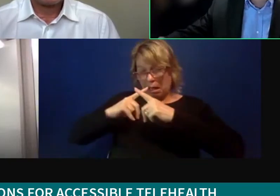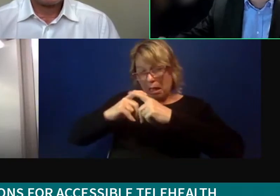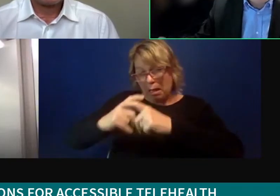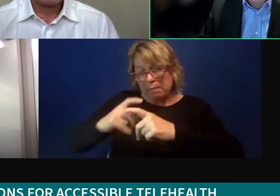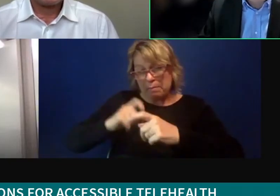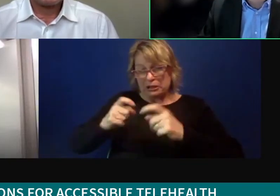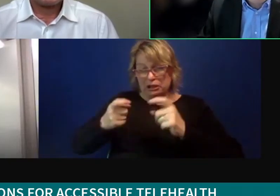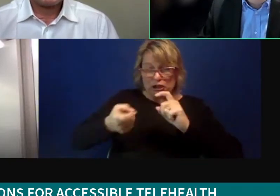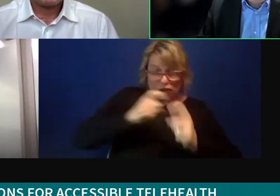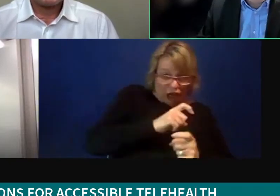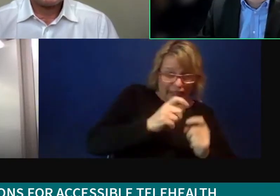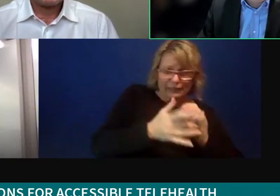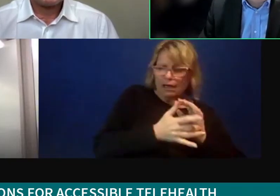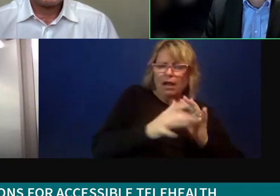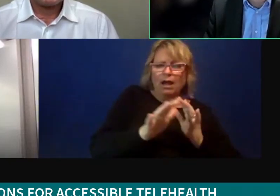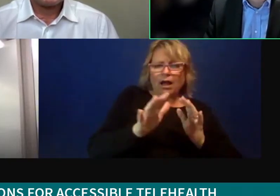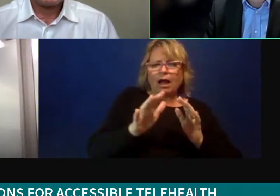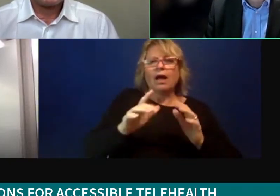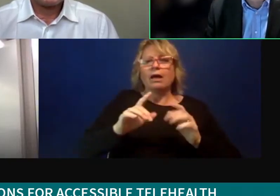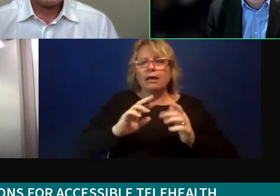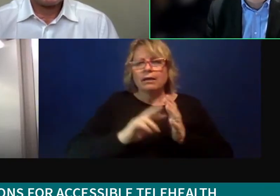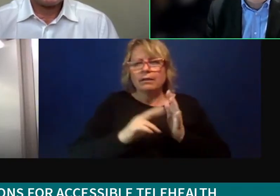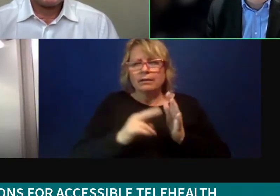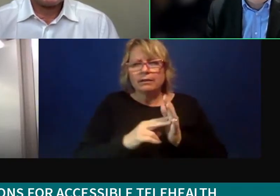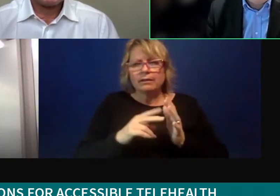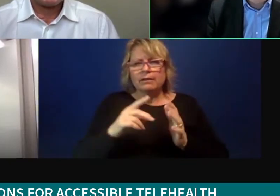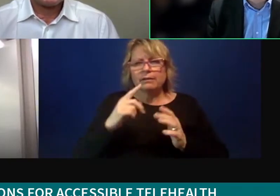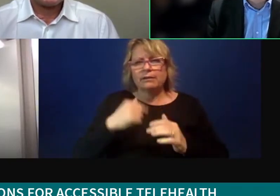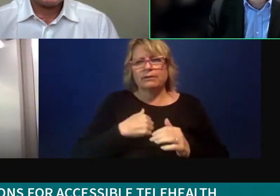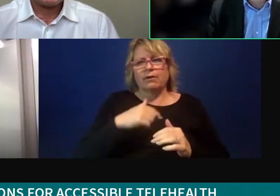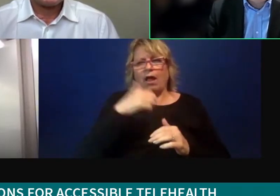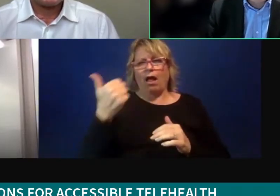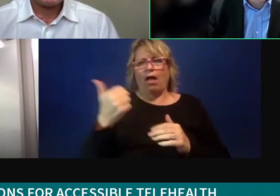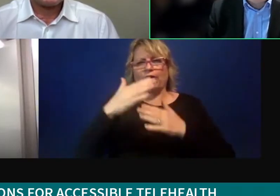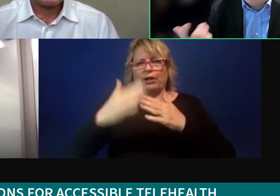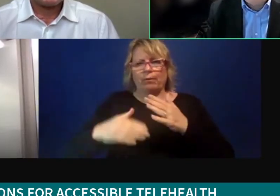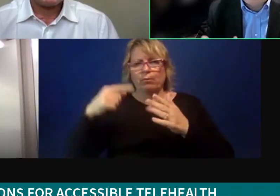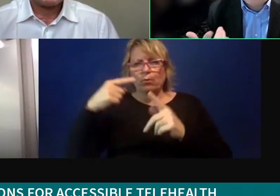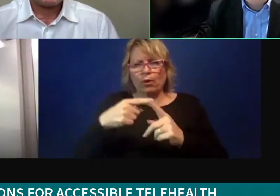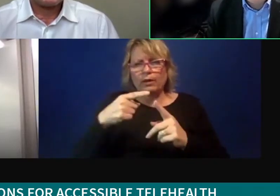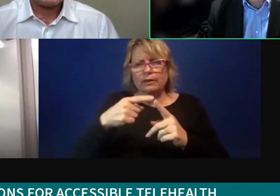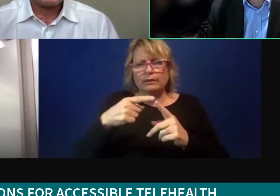technology. We see a lot of people doing different endpoints for accessibility all over the globe.